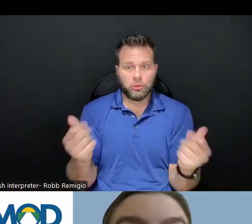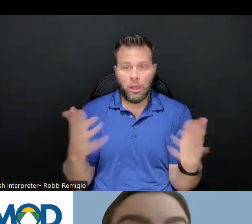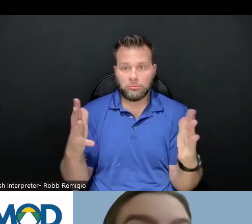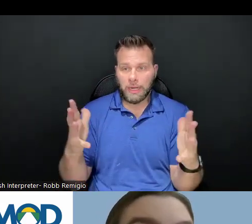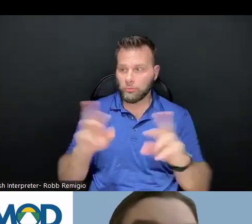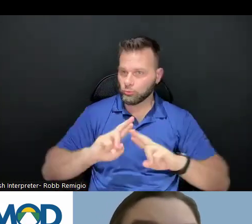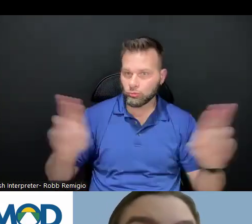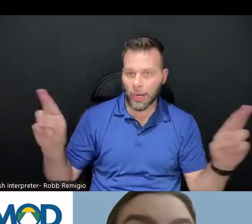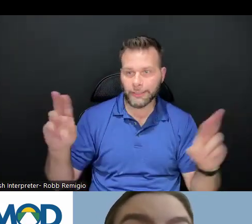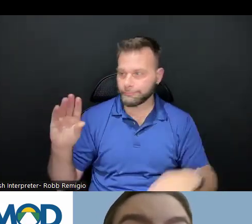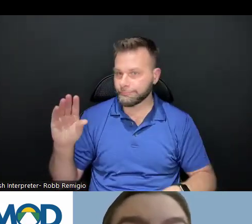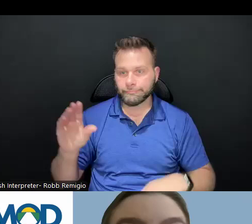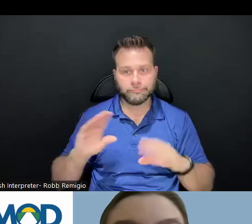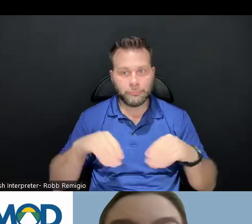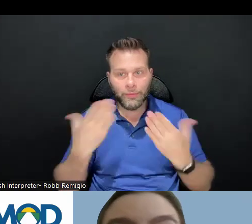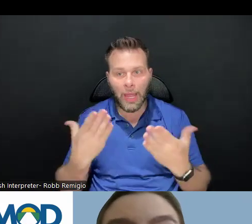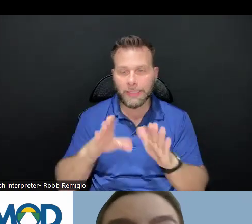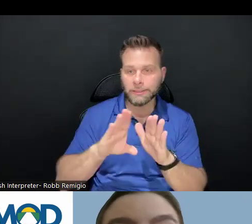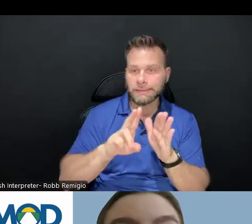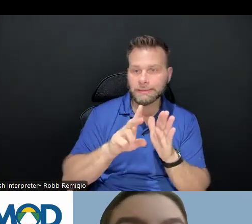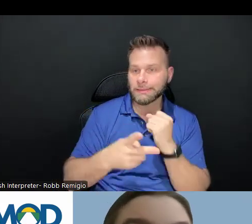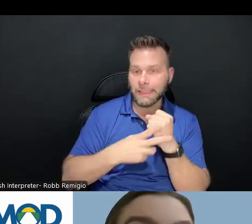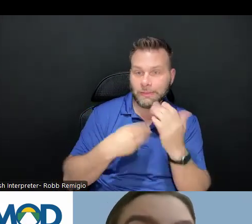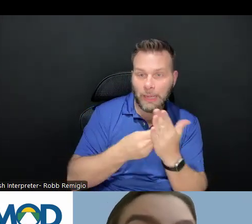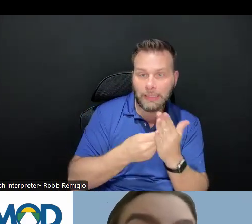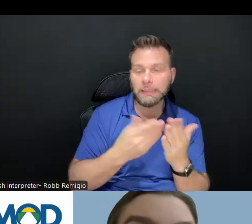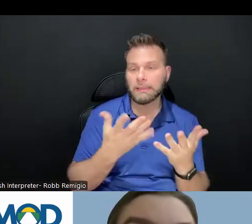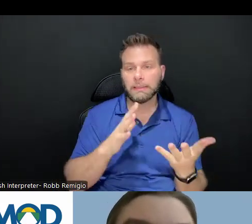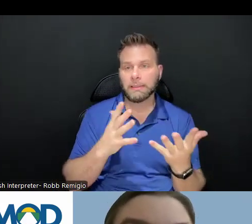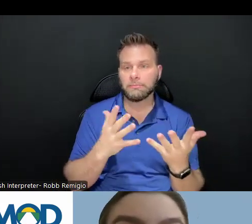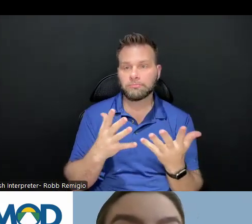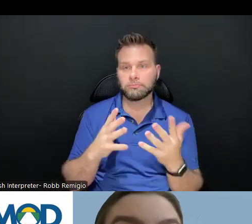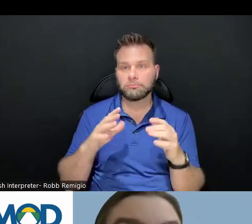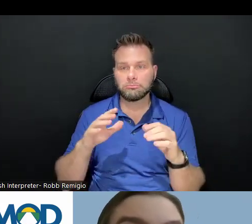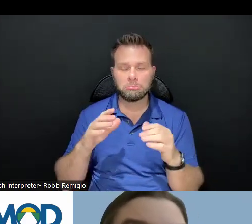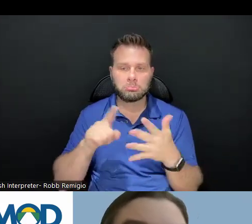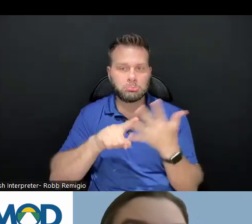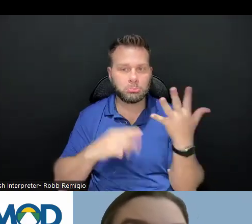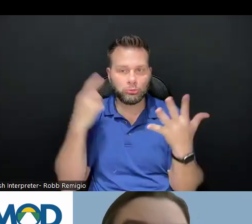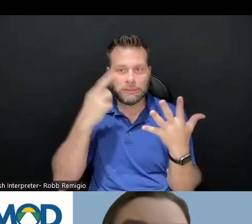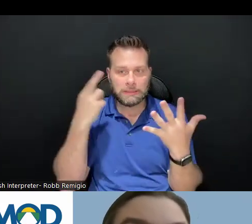already on hand, it is easier to provide, it is cheaper to provide, something like that, then you can use more reasons to